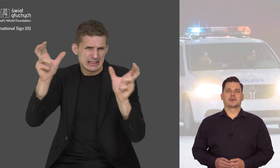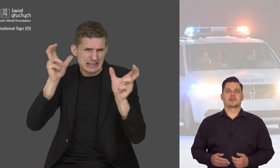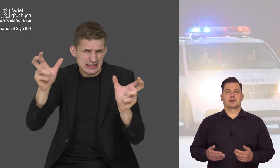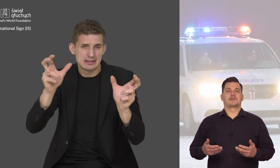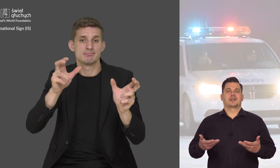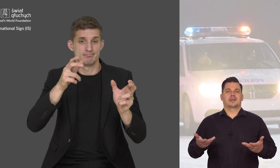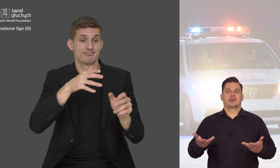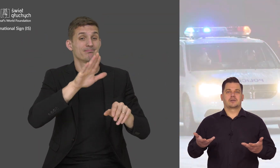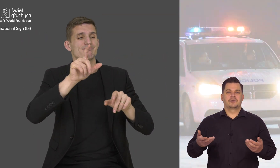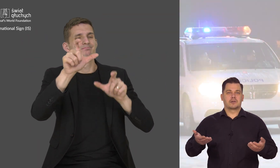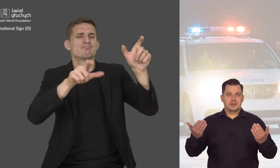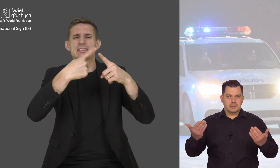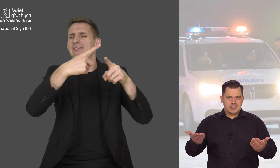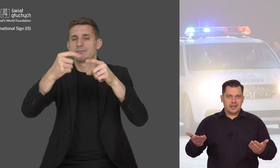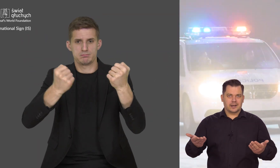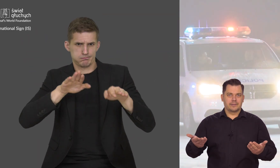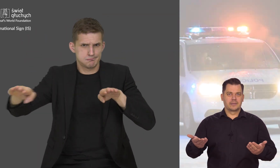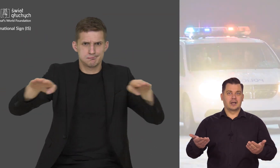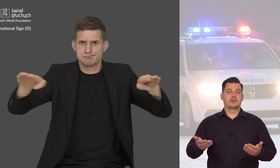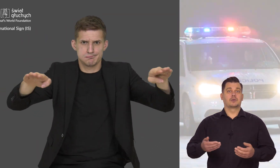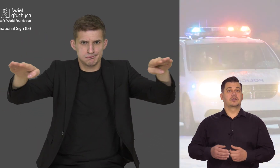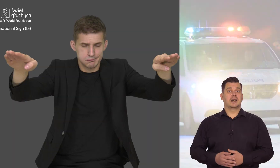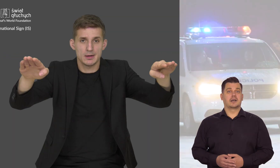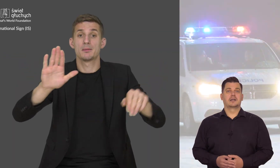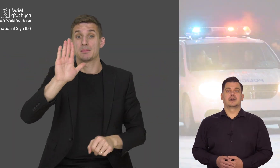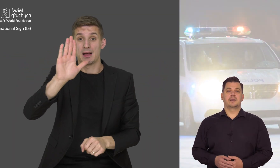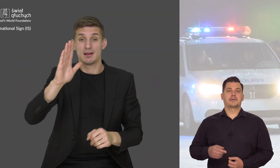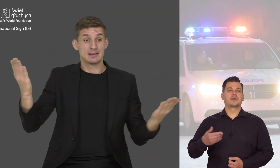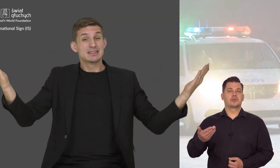and other drivers are required to yield the right of way.